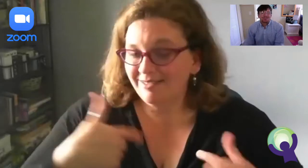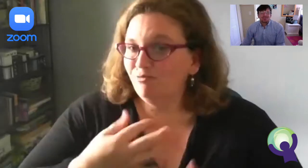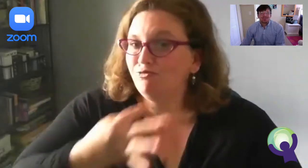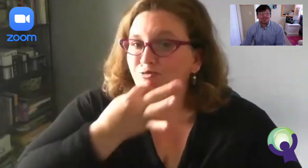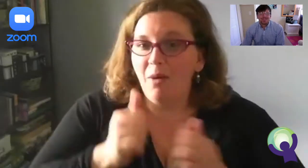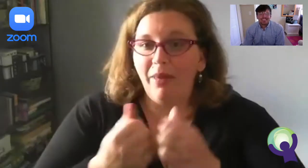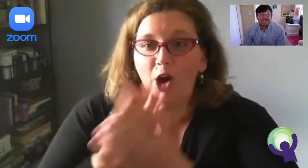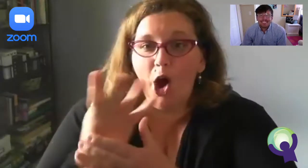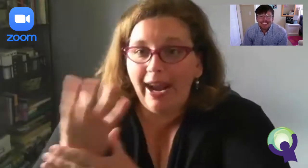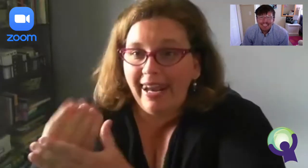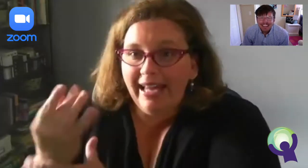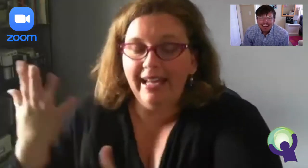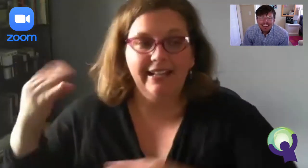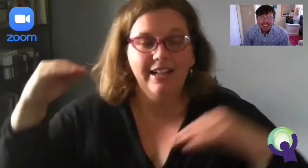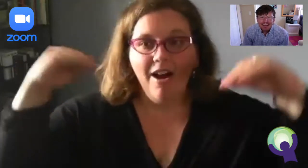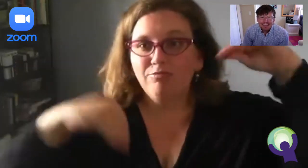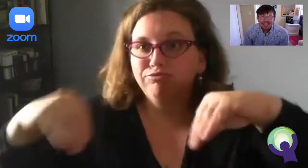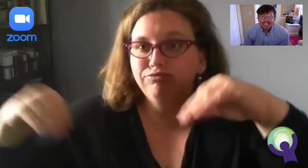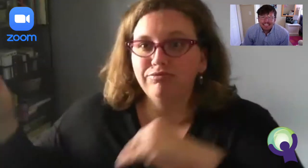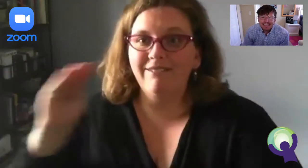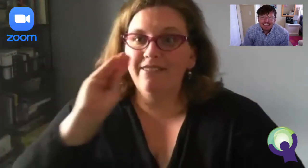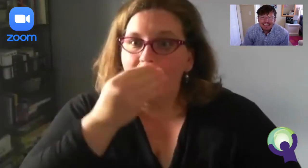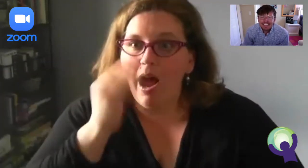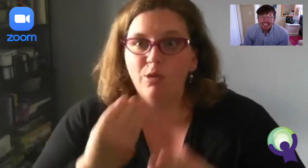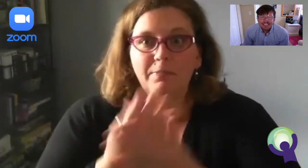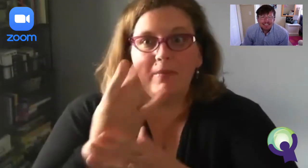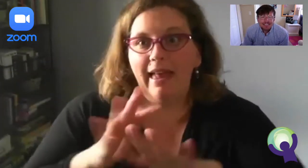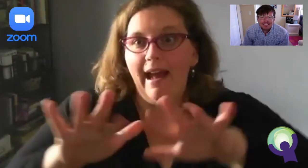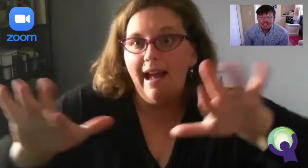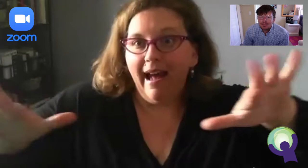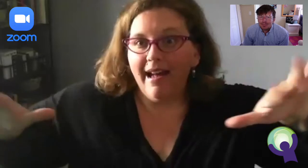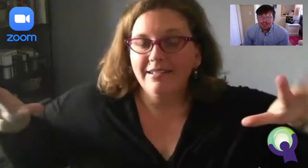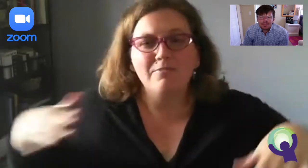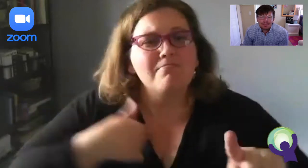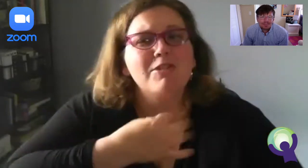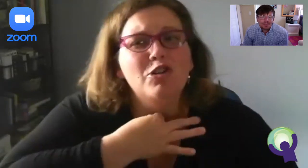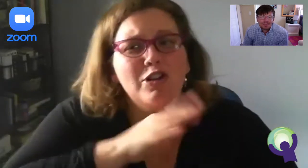to really take in here in the midwest. HOLLIE: Yes and I love gardening and flowers and